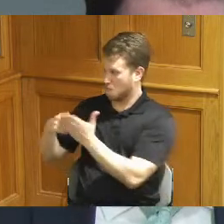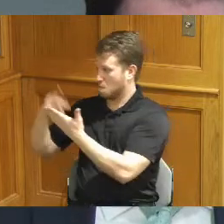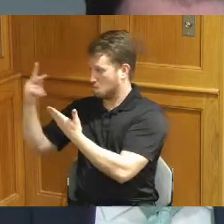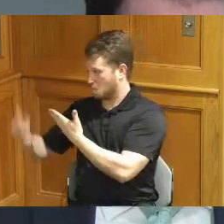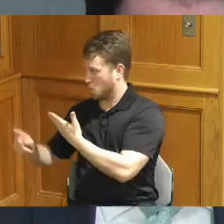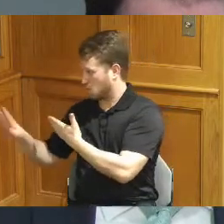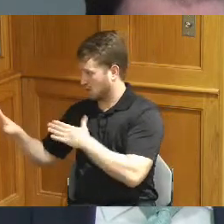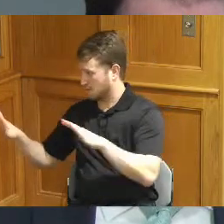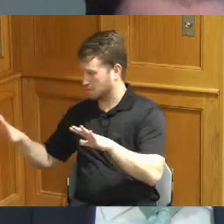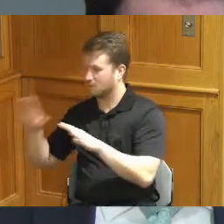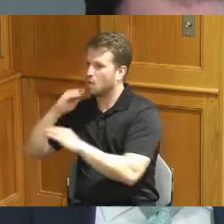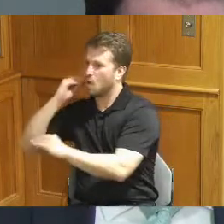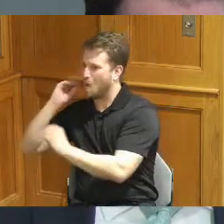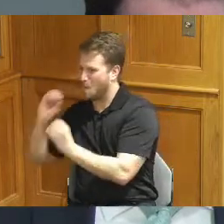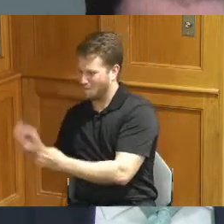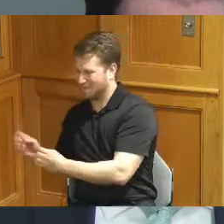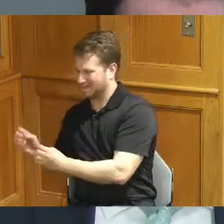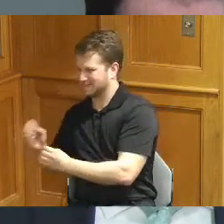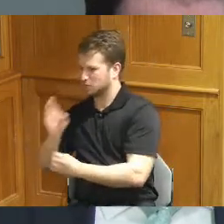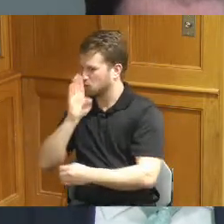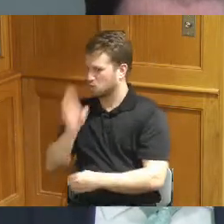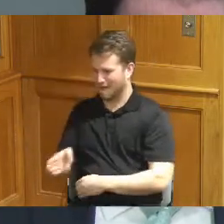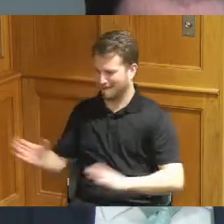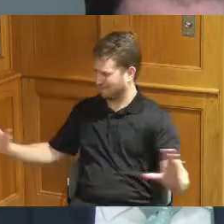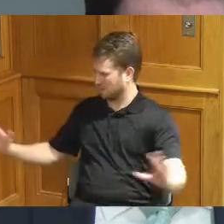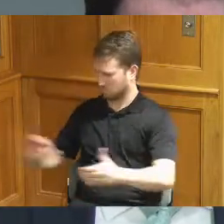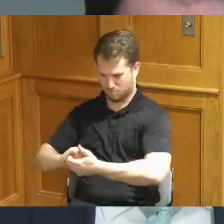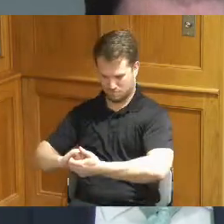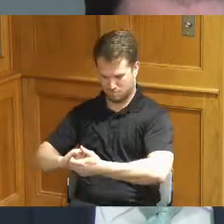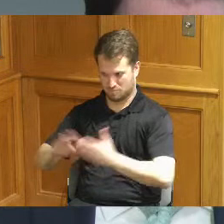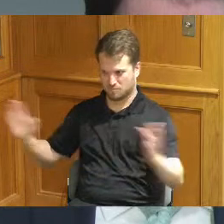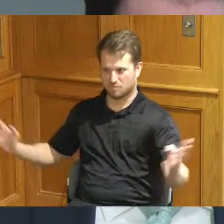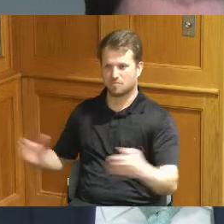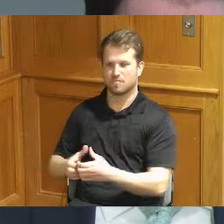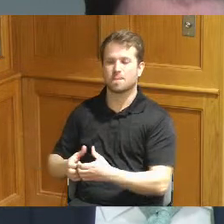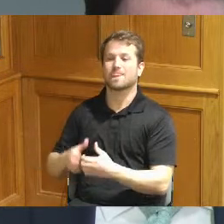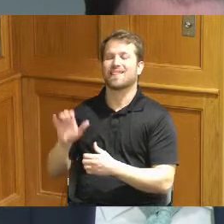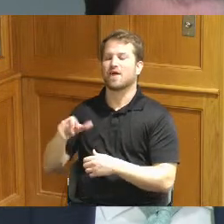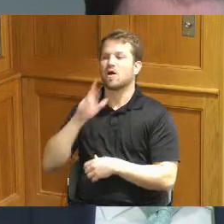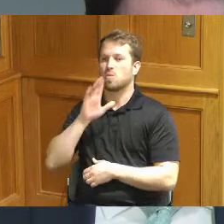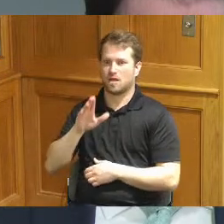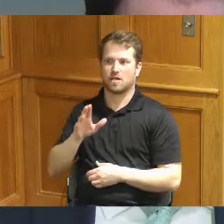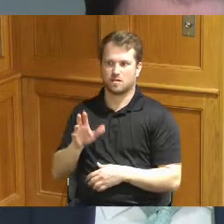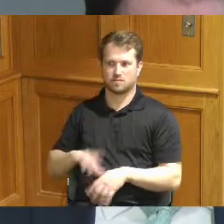it relates to homelessness directly so we'll definitely take that on also just wanted to